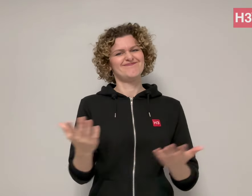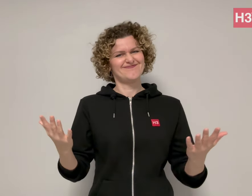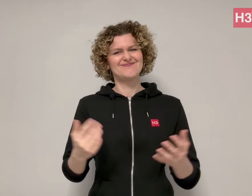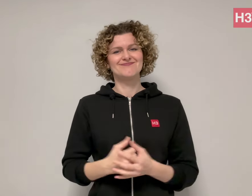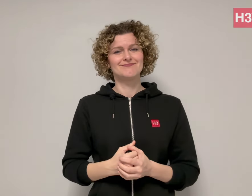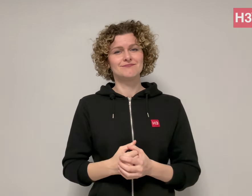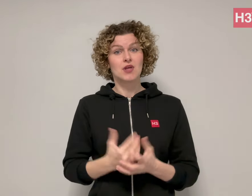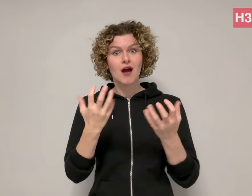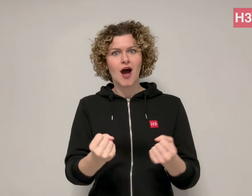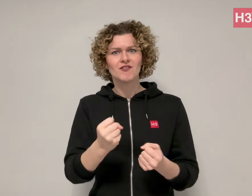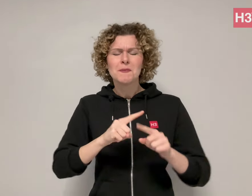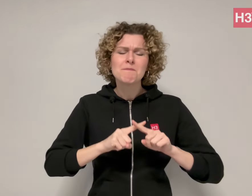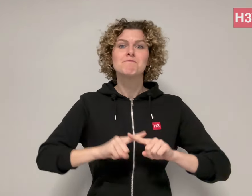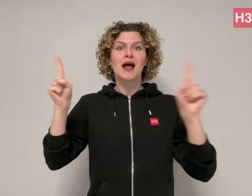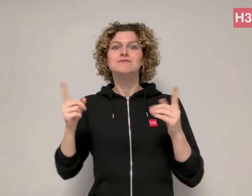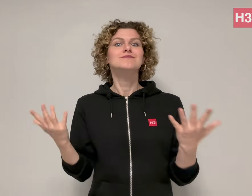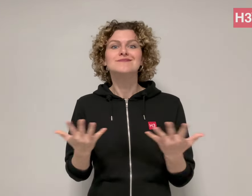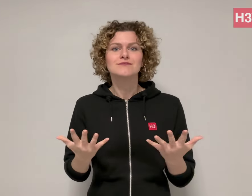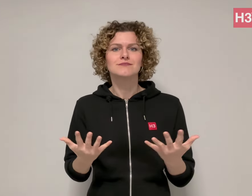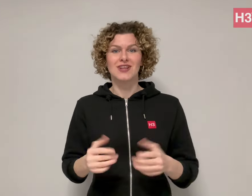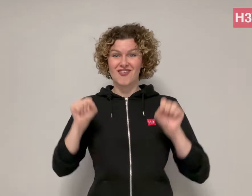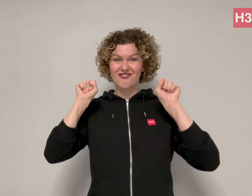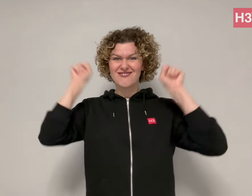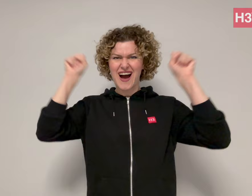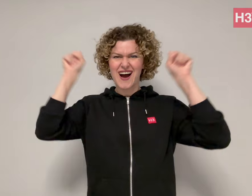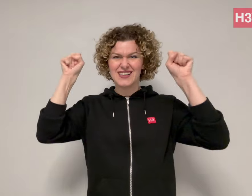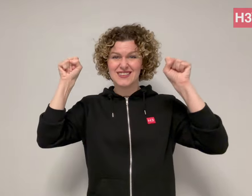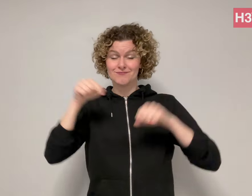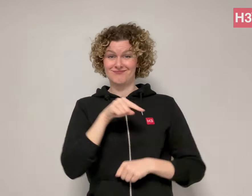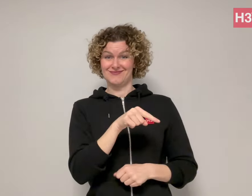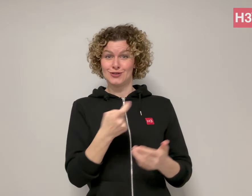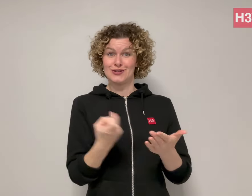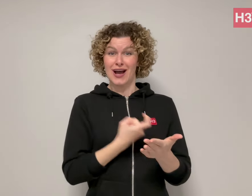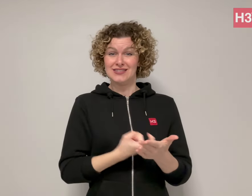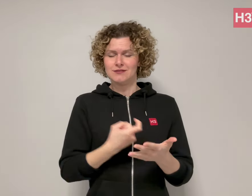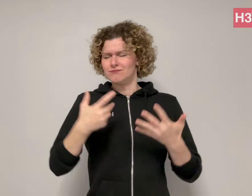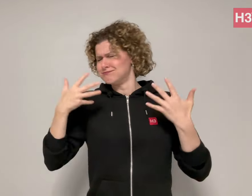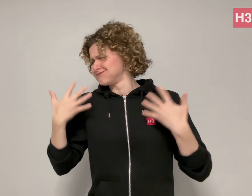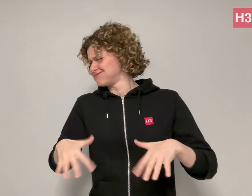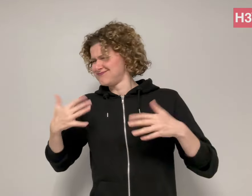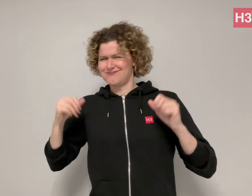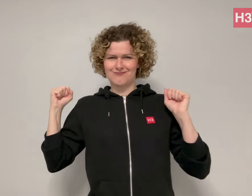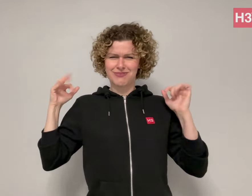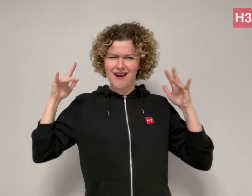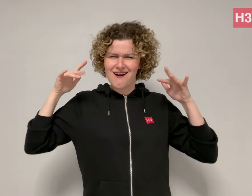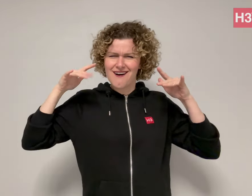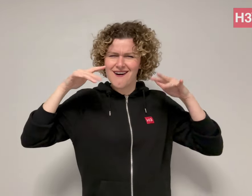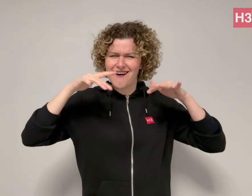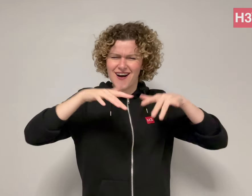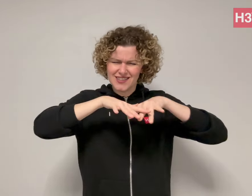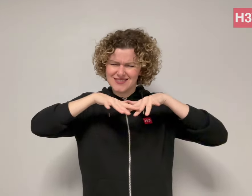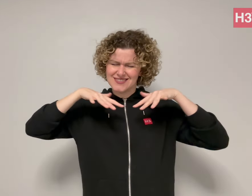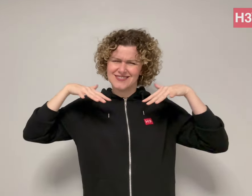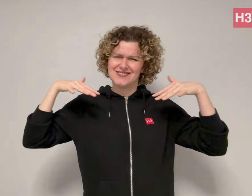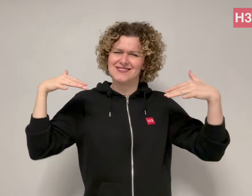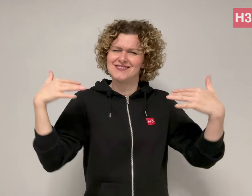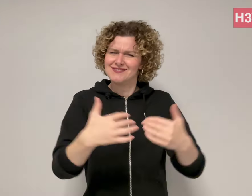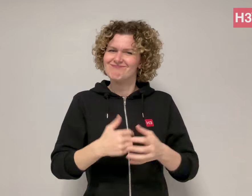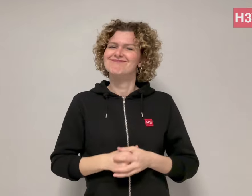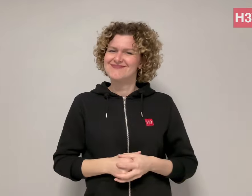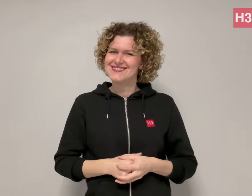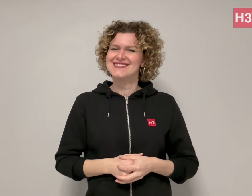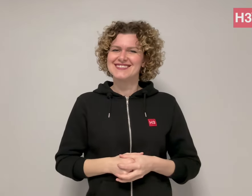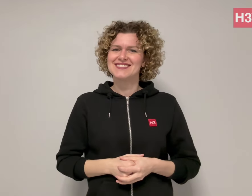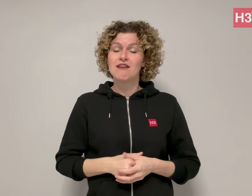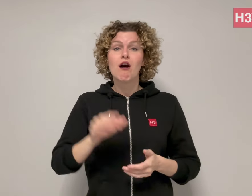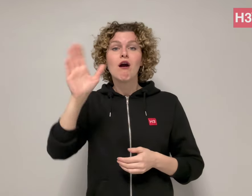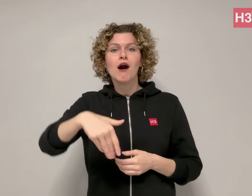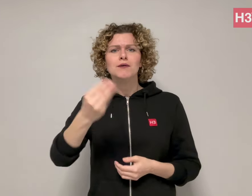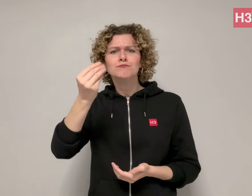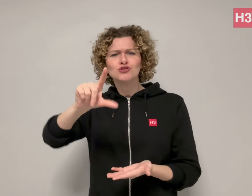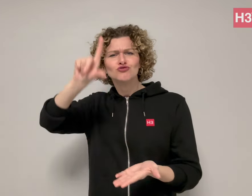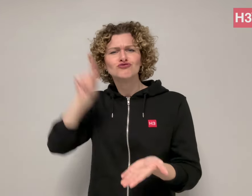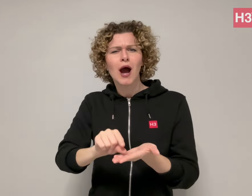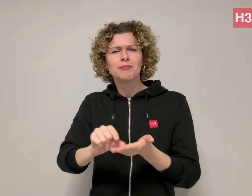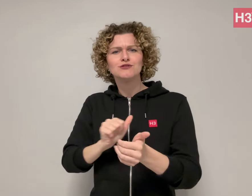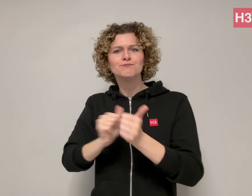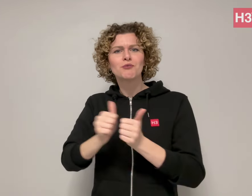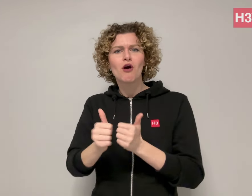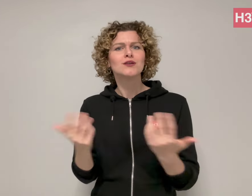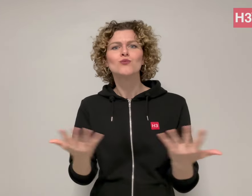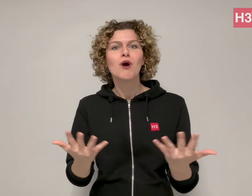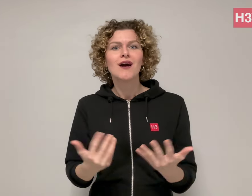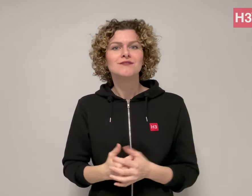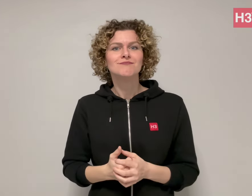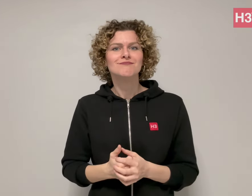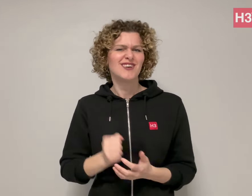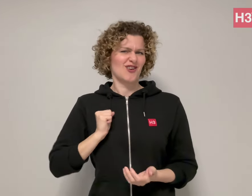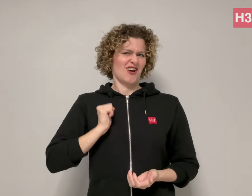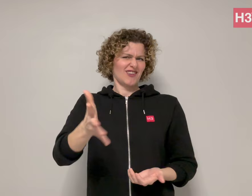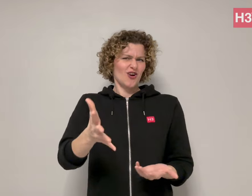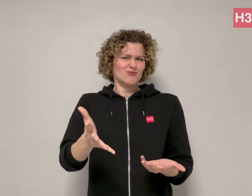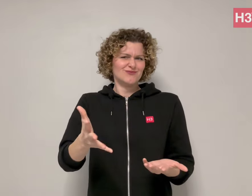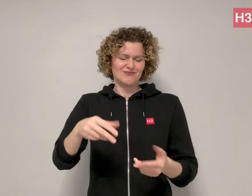medal but has more fans watching! Chess is the least expensive sports